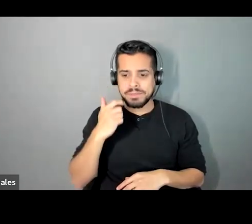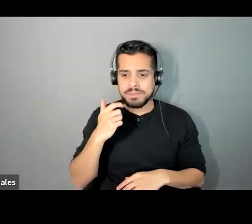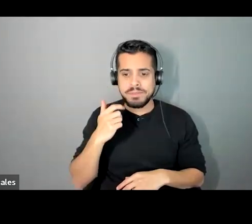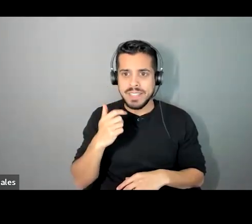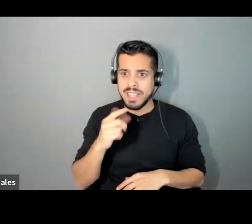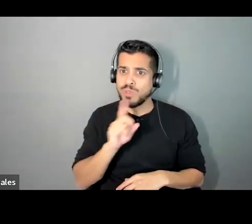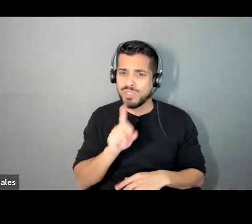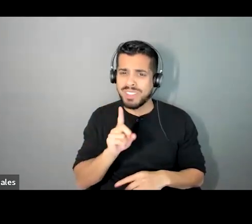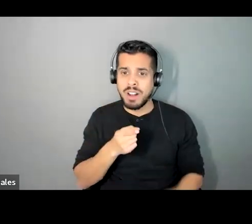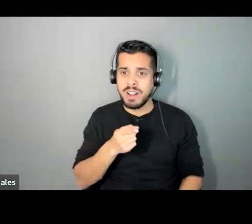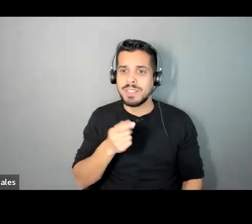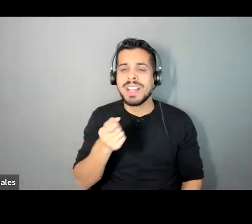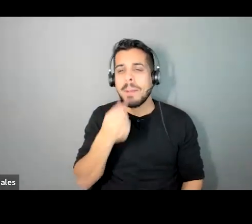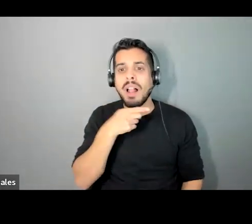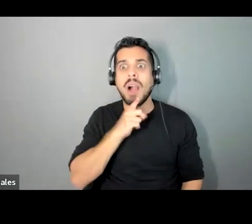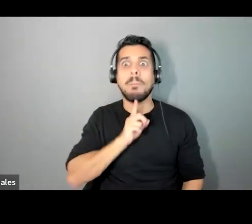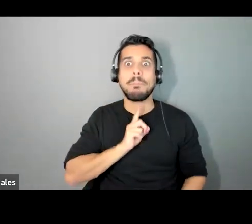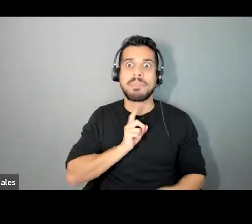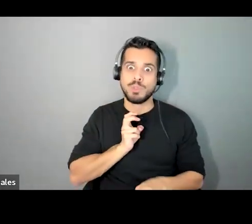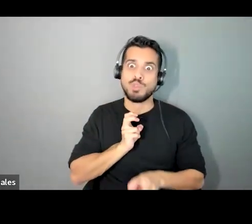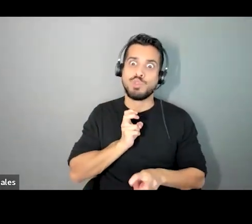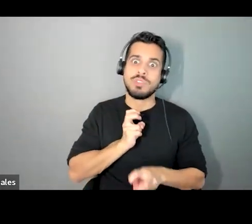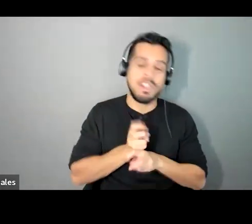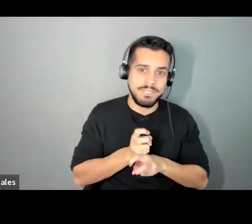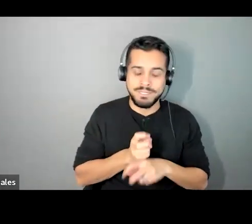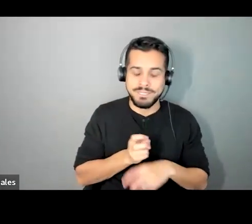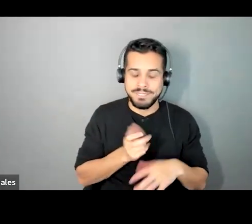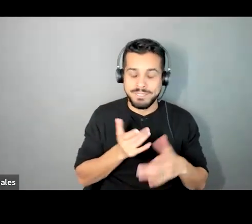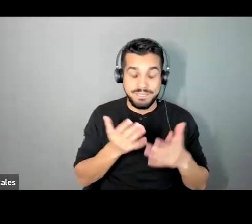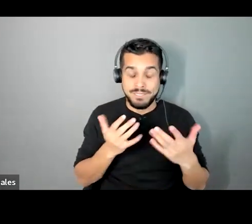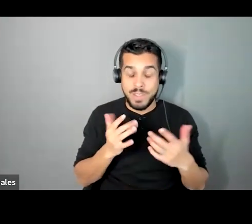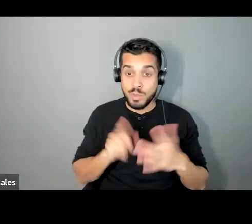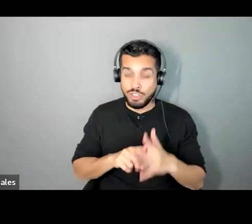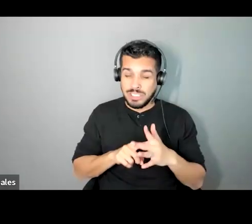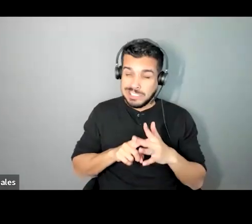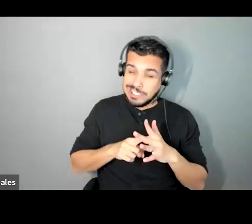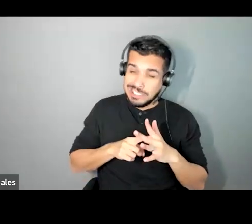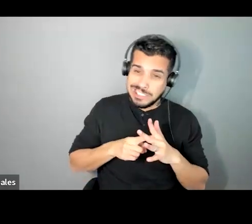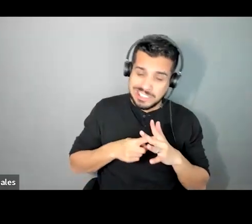because as a startup non-profit, and that's what we were, we were a startup non-profit, uh... there are no grants available.